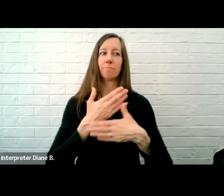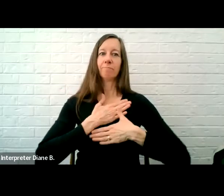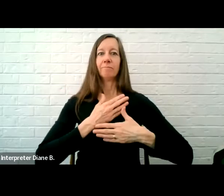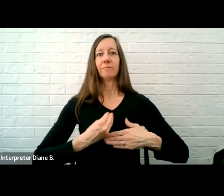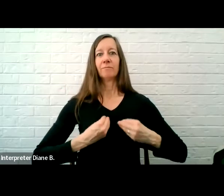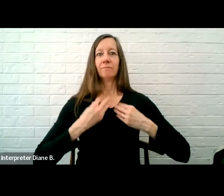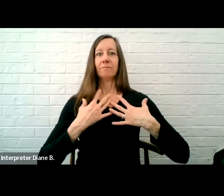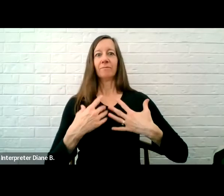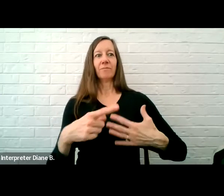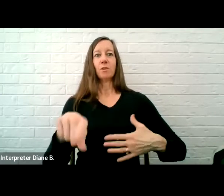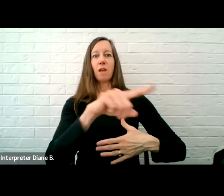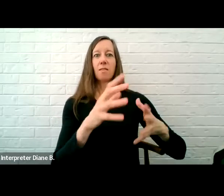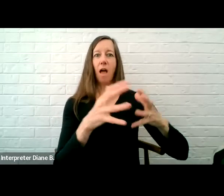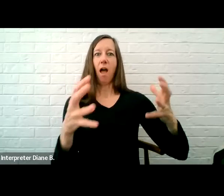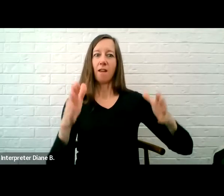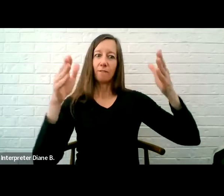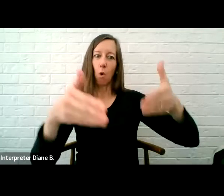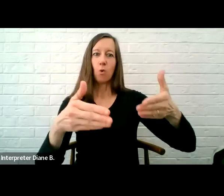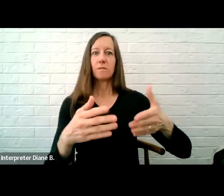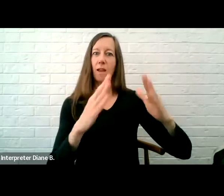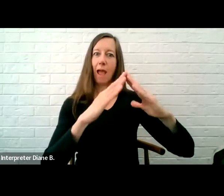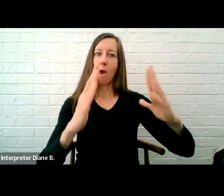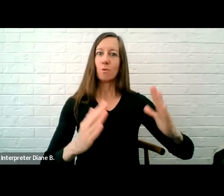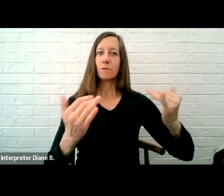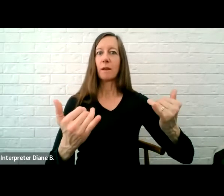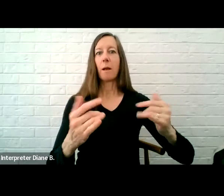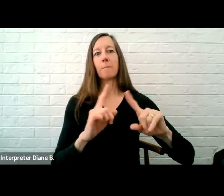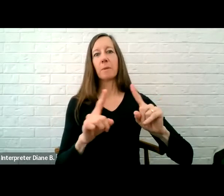But recognizing. We've got a long road ahead, and very grateful for the partnership that